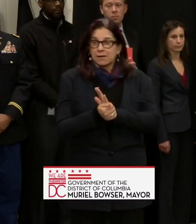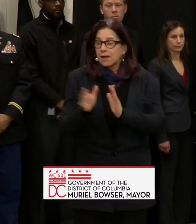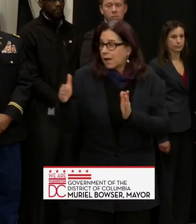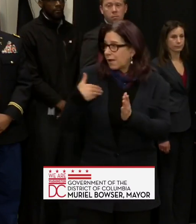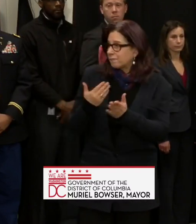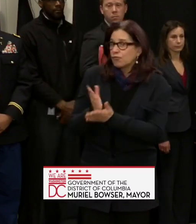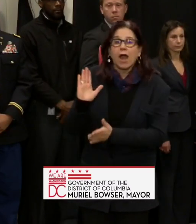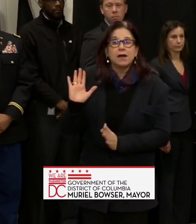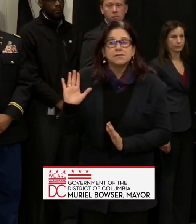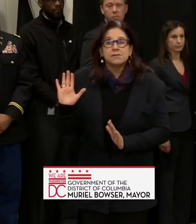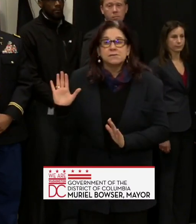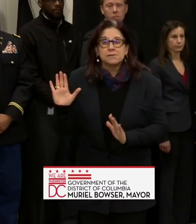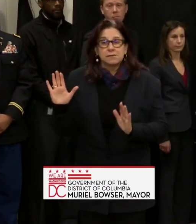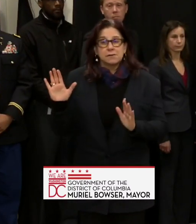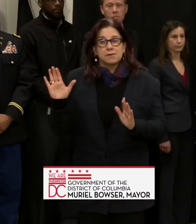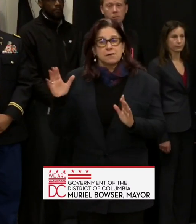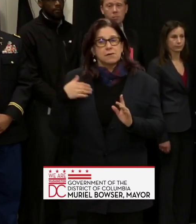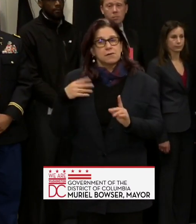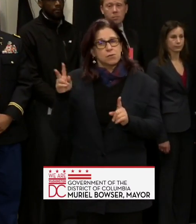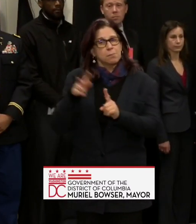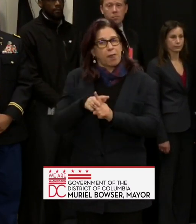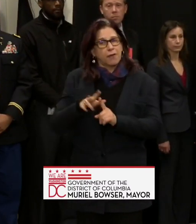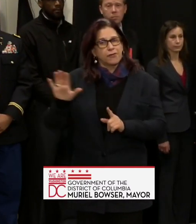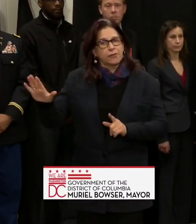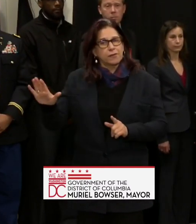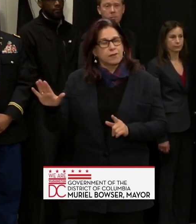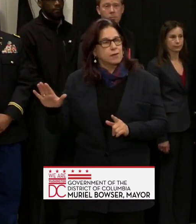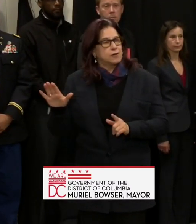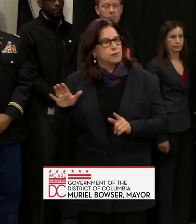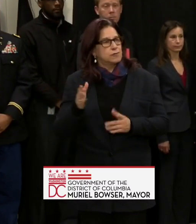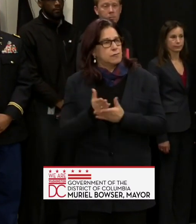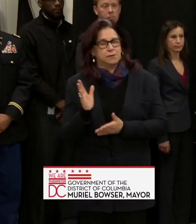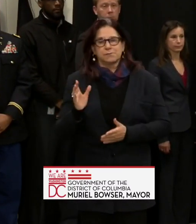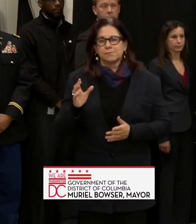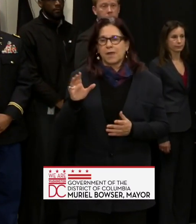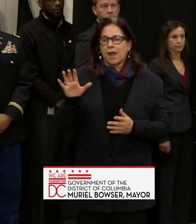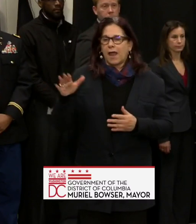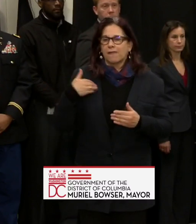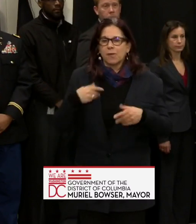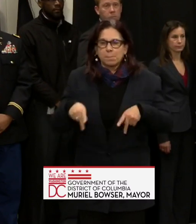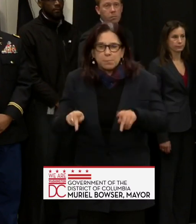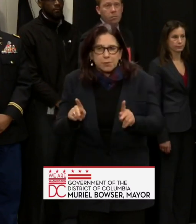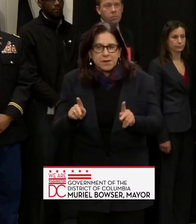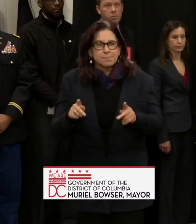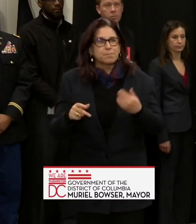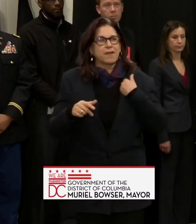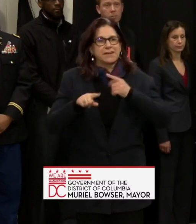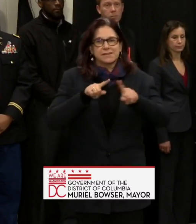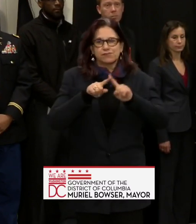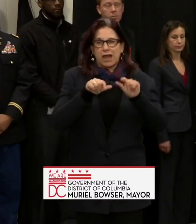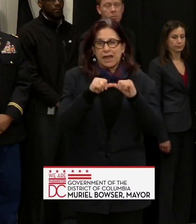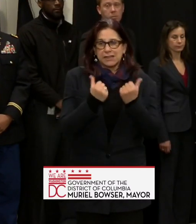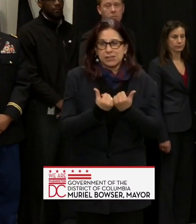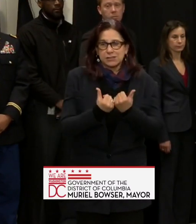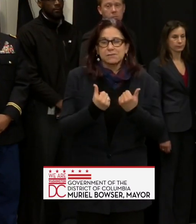DO EXACTLY THAT. AND THEY HAVE BEEN HANDLED BY THE VARIOUS AGENCIES. AND SO WE EXPECT PEOPLE TO